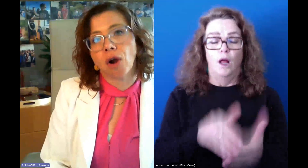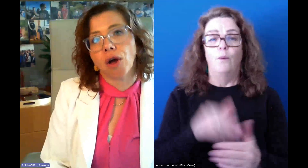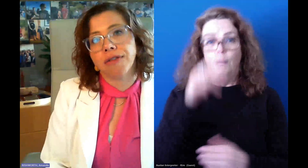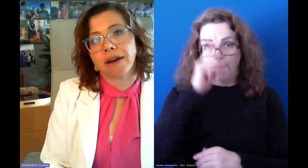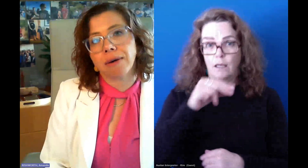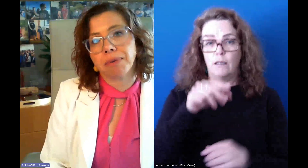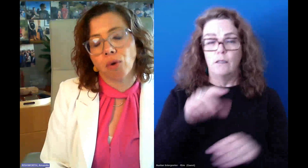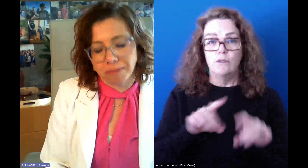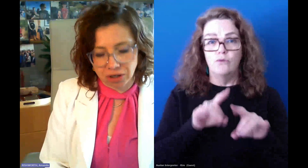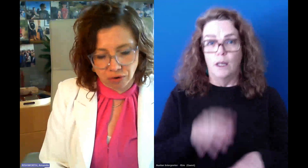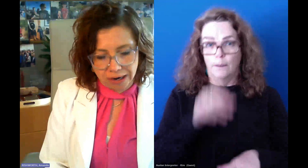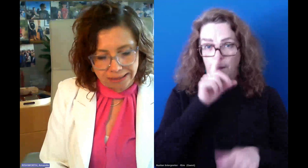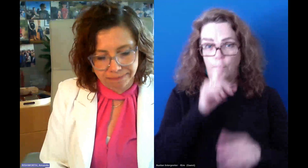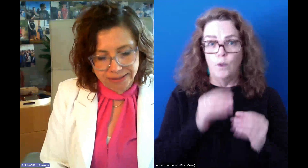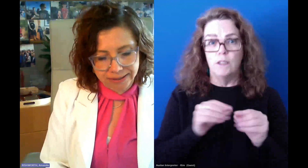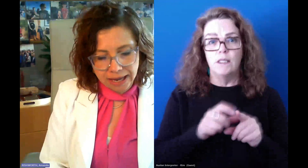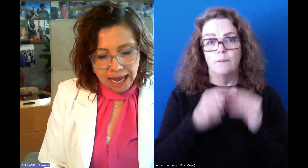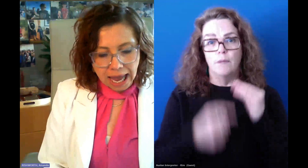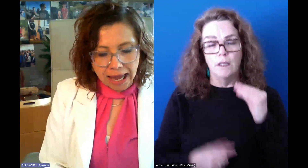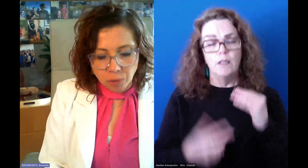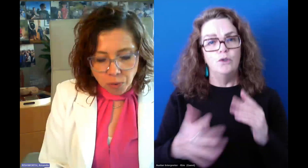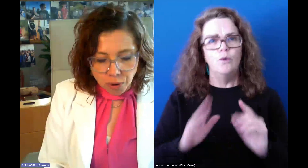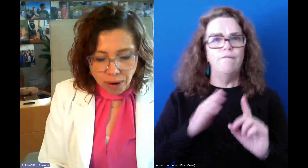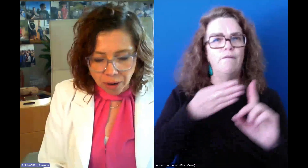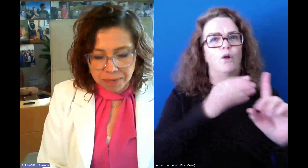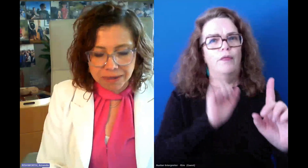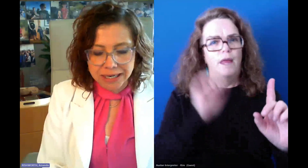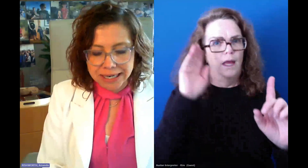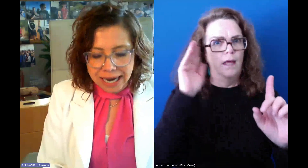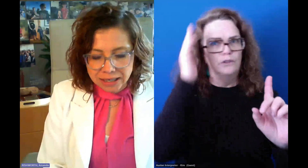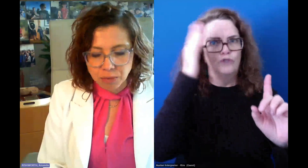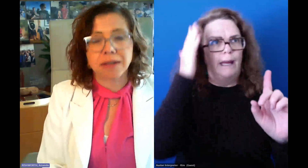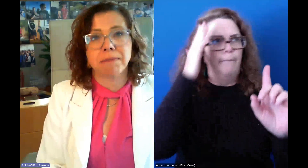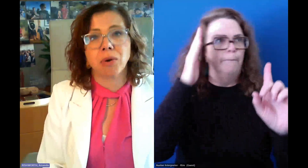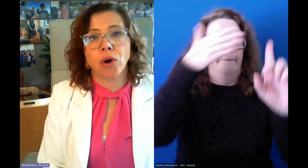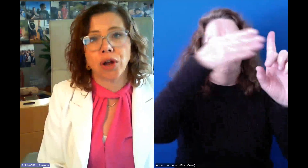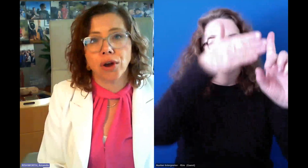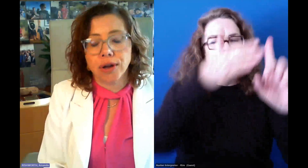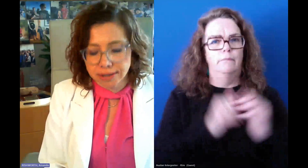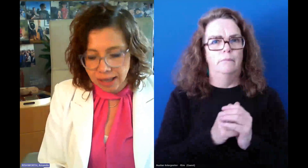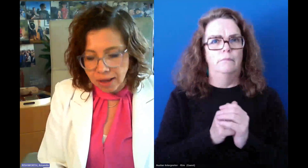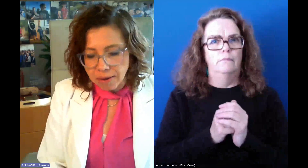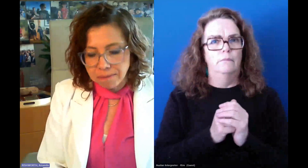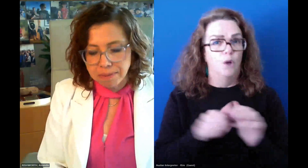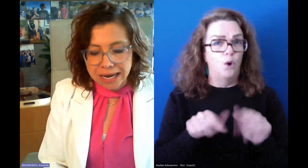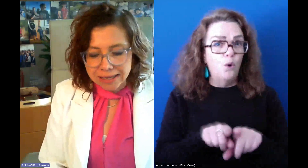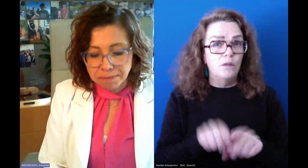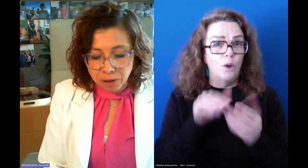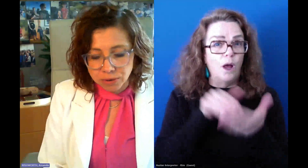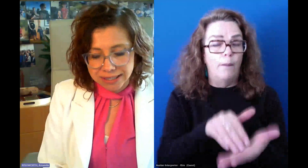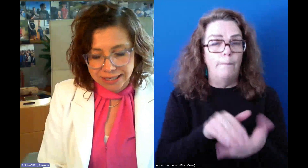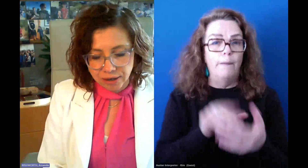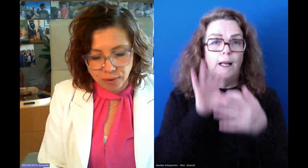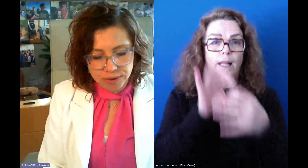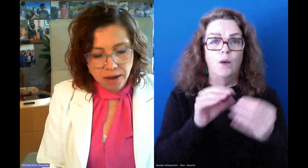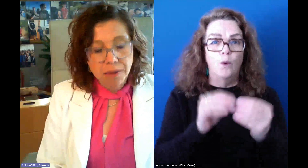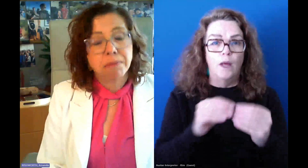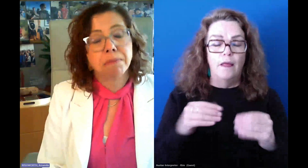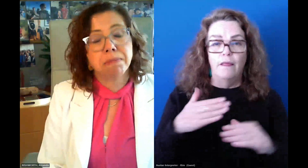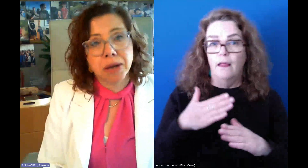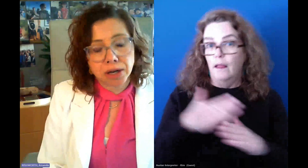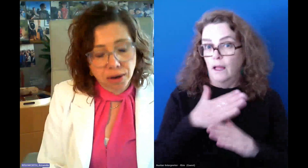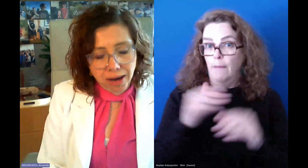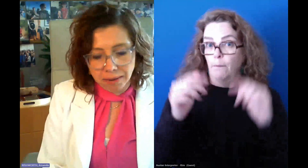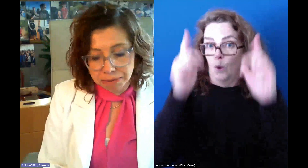follow their employment dreams and it will help them connect with employers, build skills,